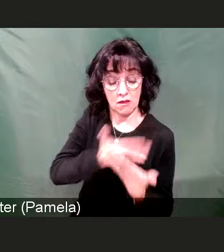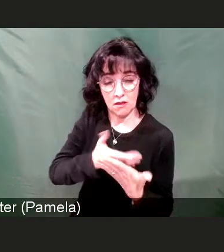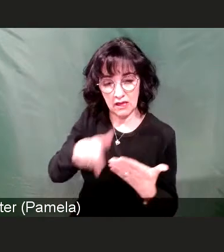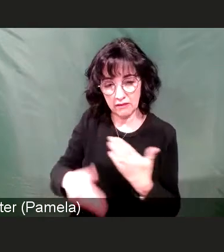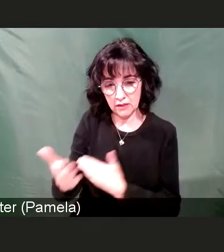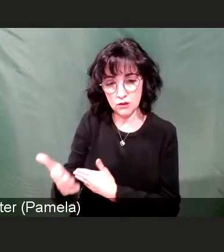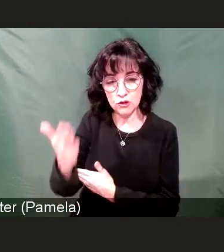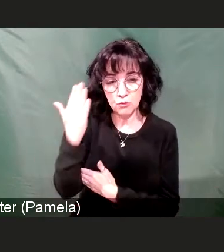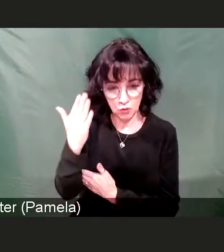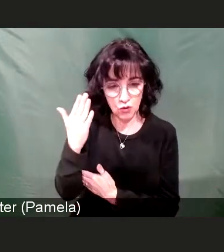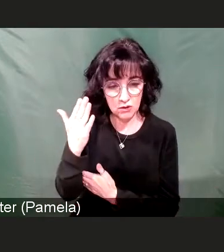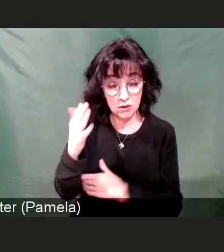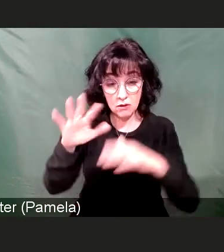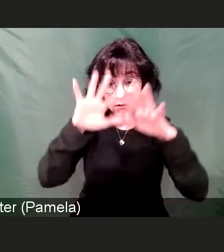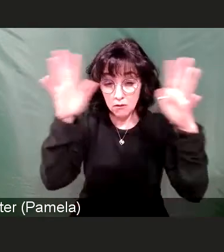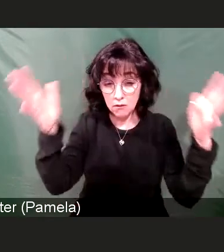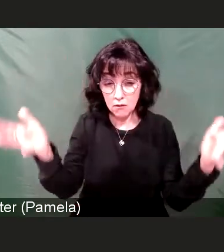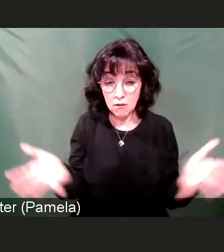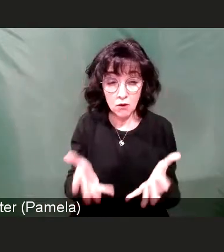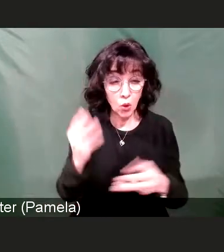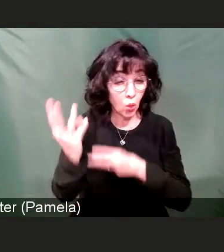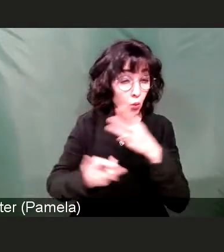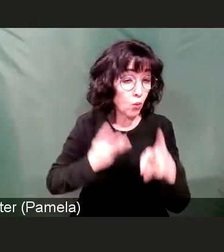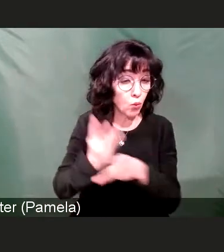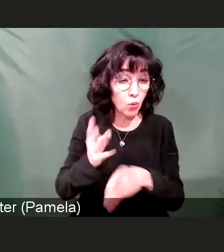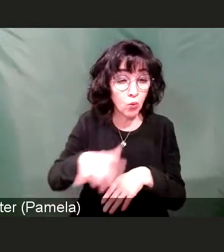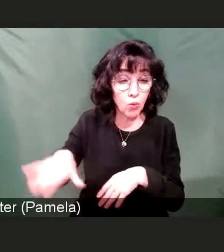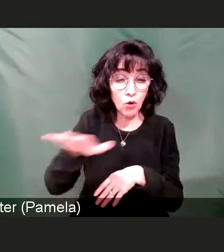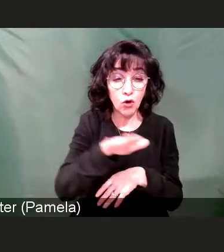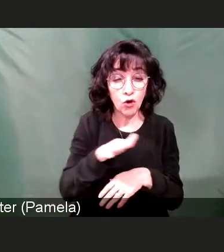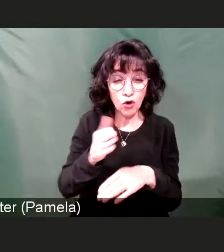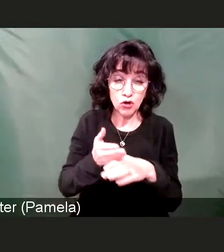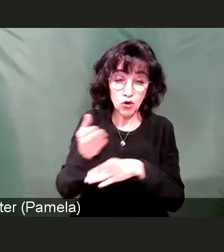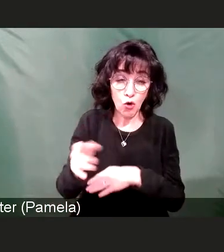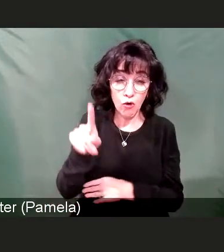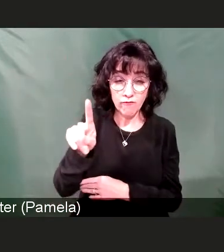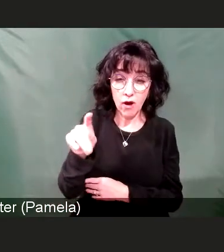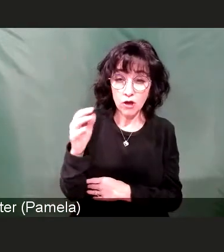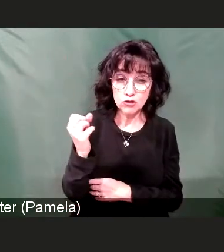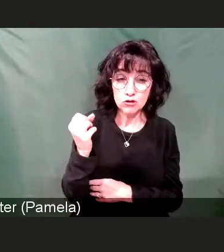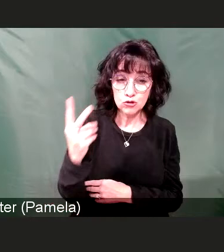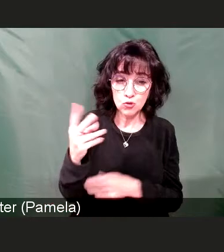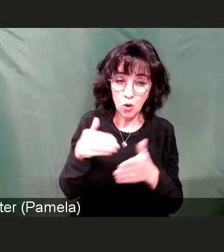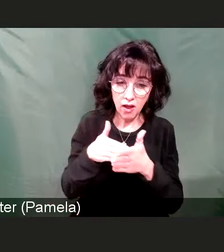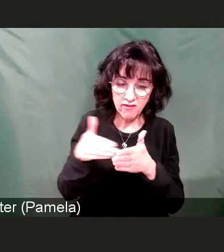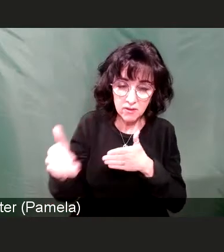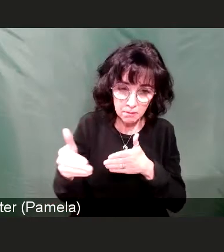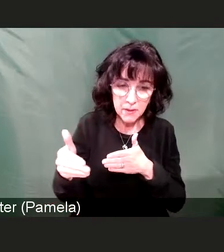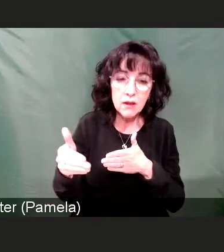we have had greater than 112 million confirmed cases of COVID-19.